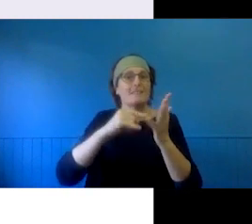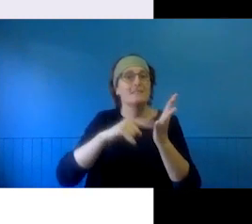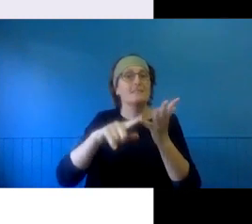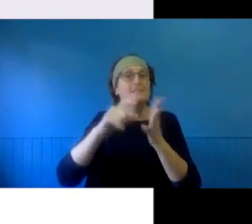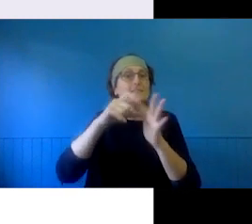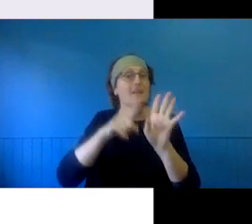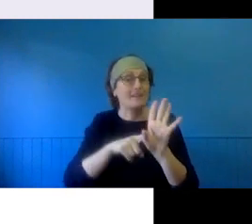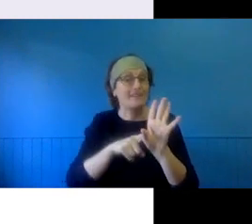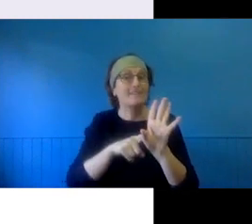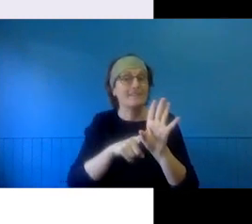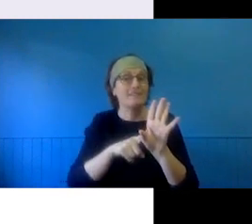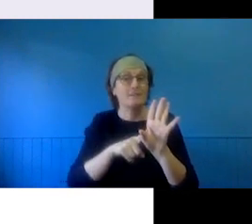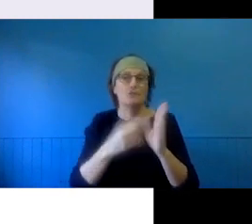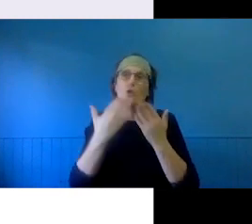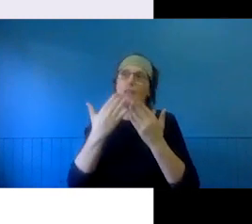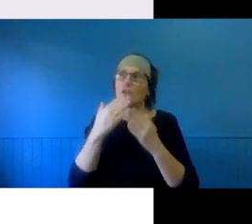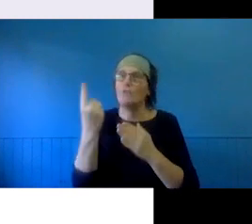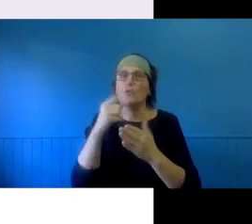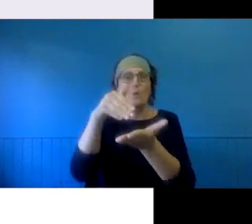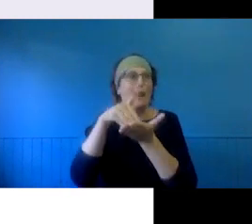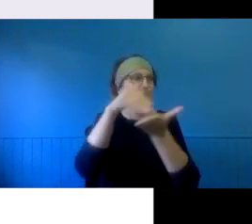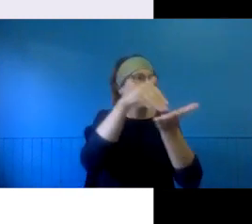anyone out there who helped us with the case studies that are